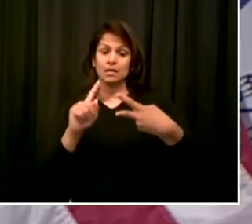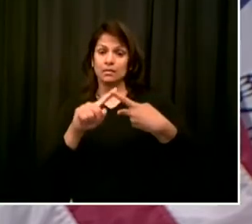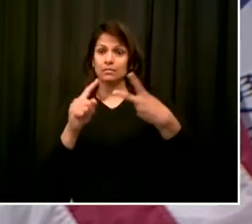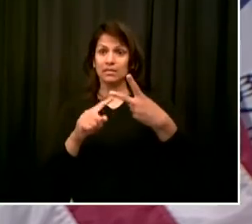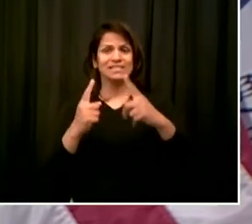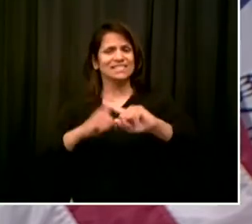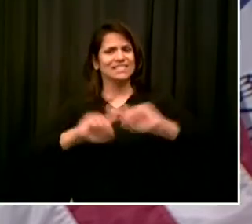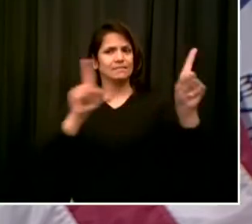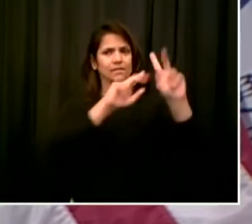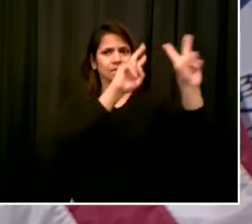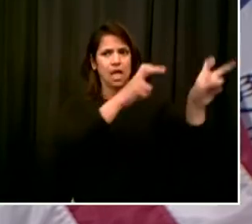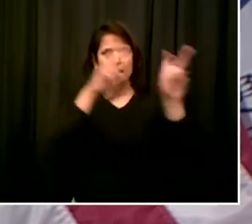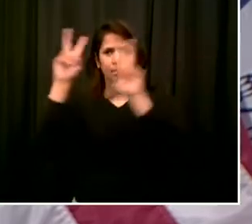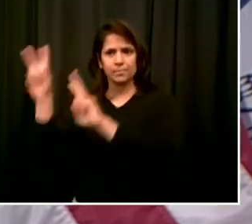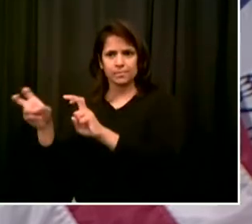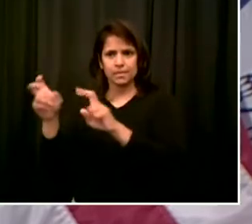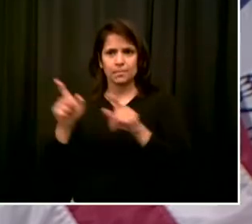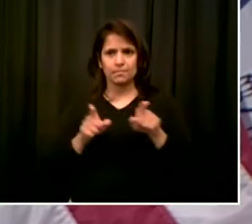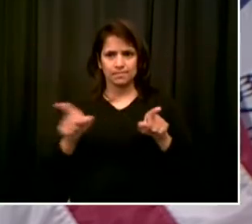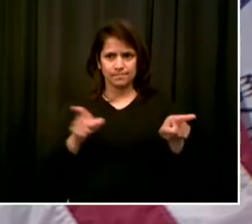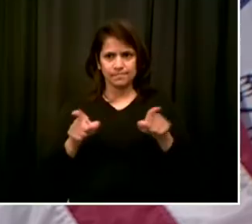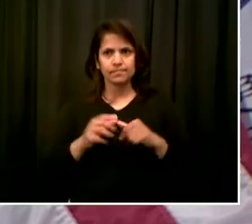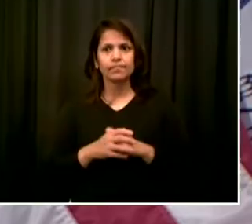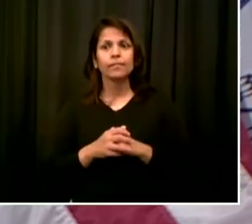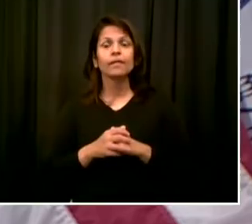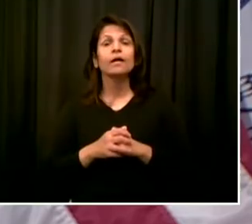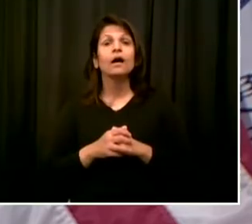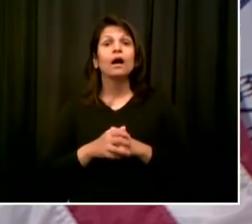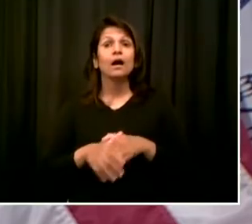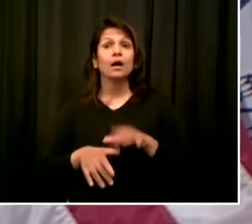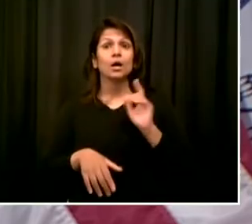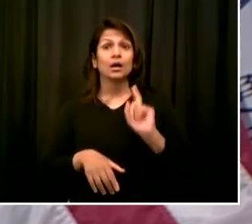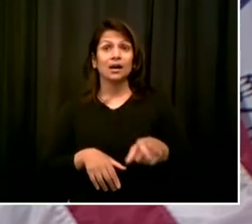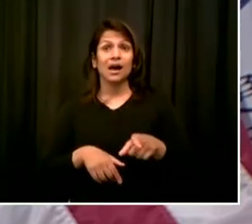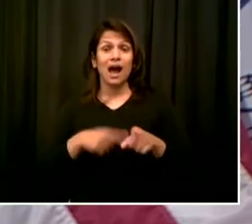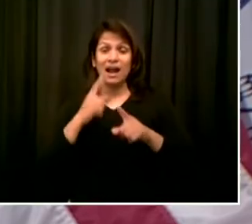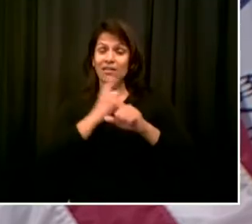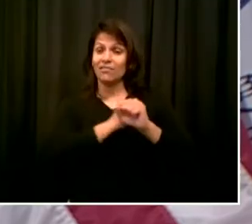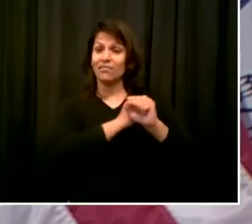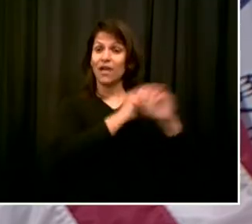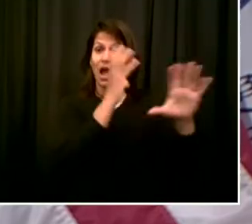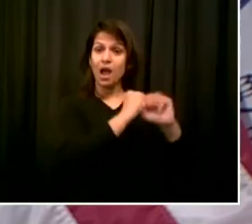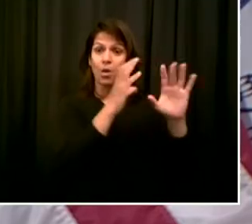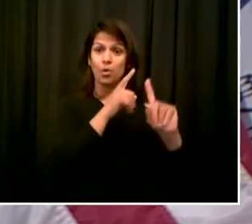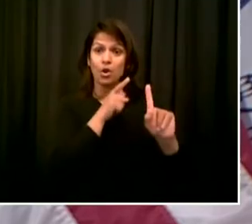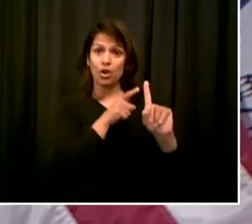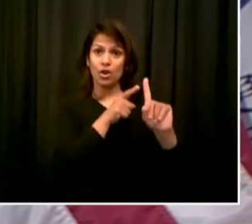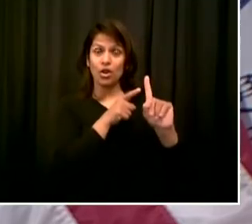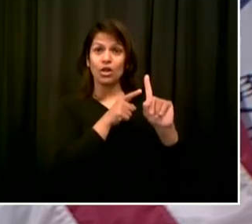ARE DIFFERENT.